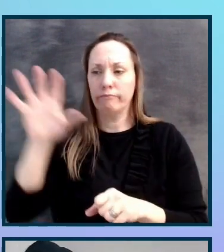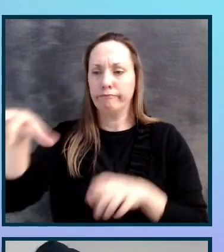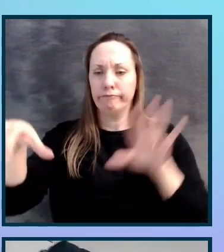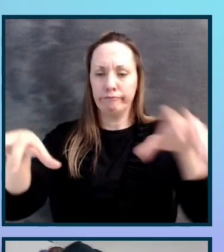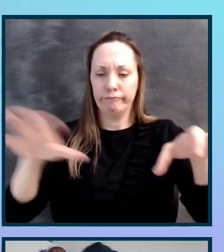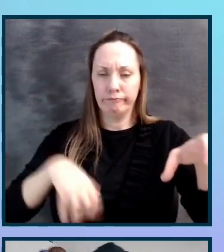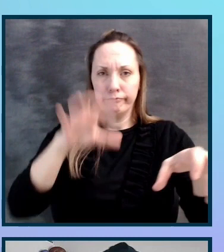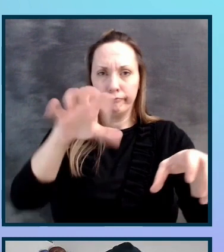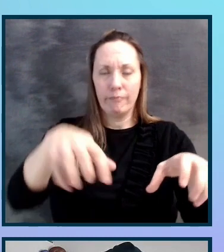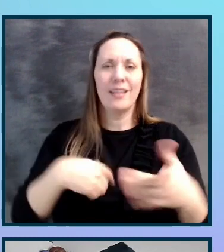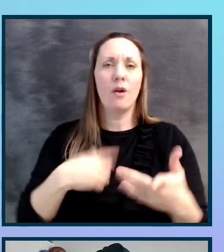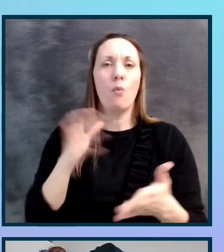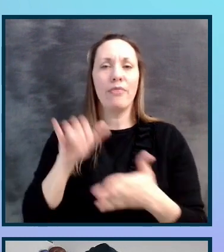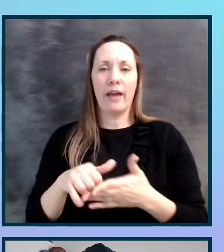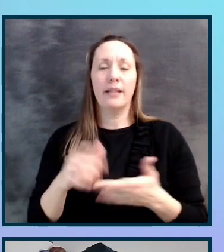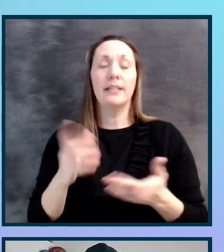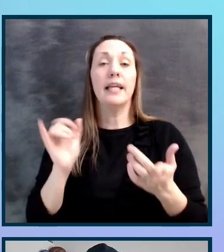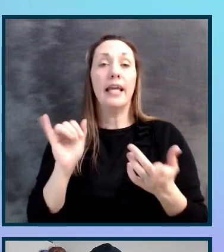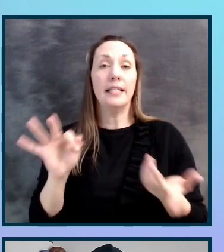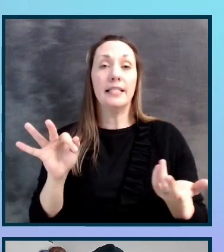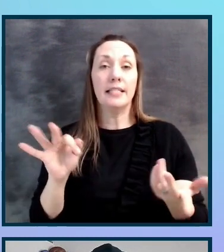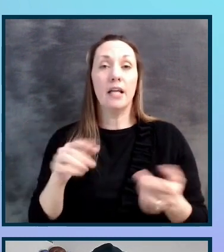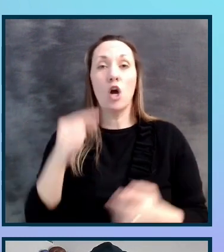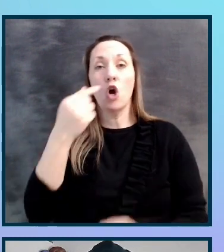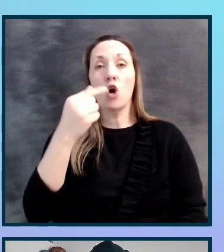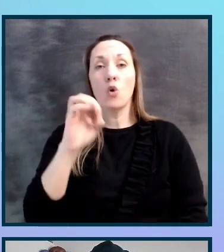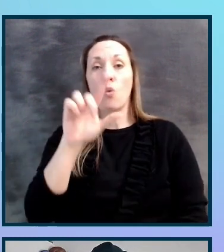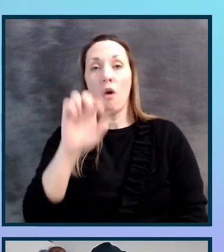Essentially what it is, is it's a Google Maps integration